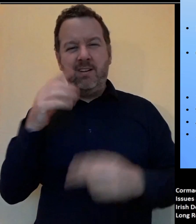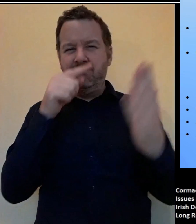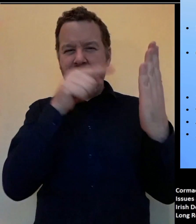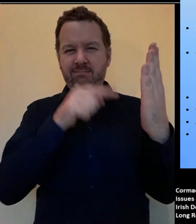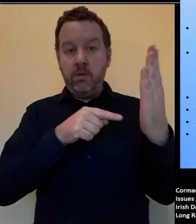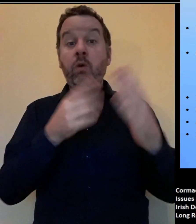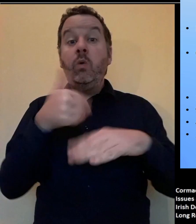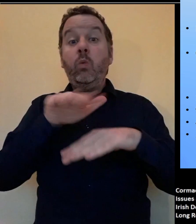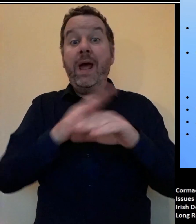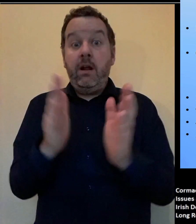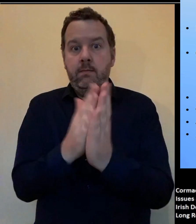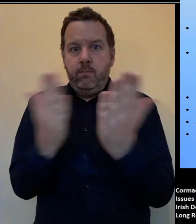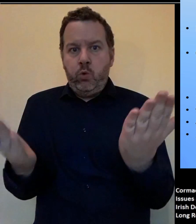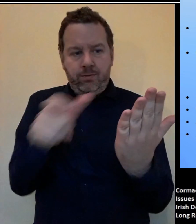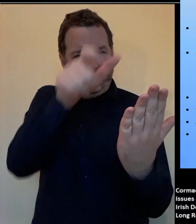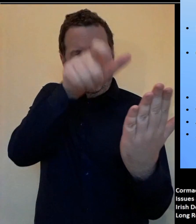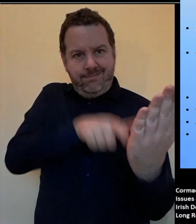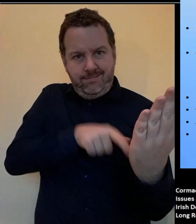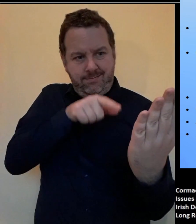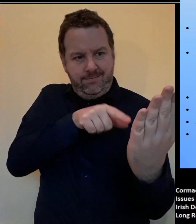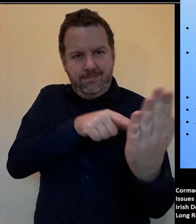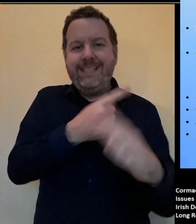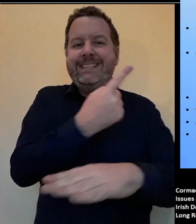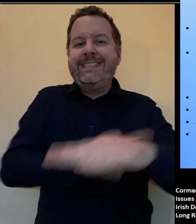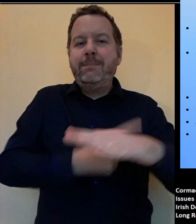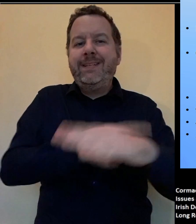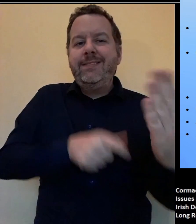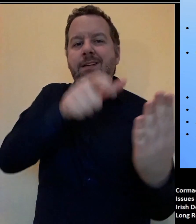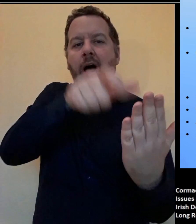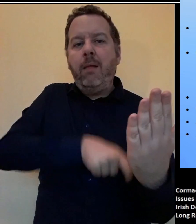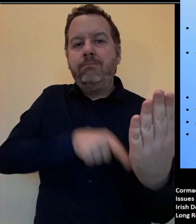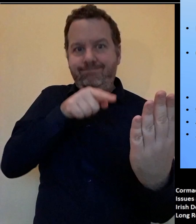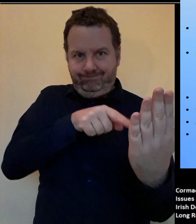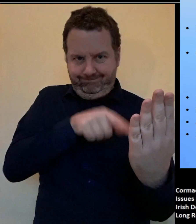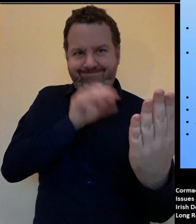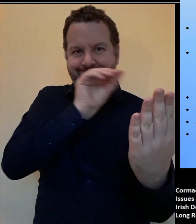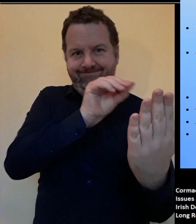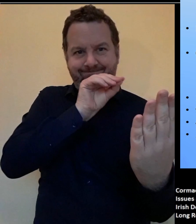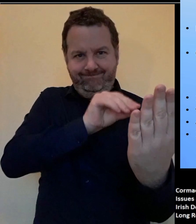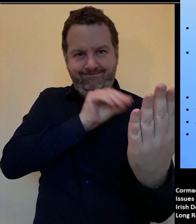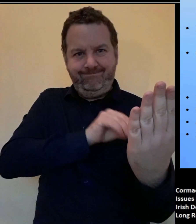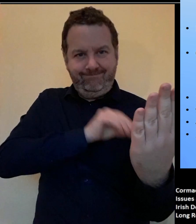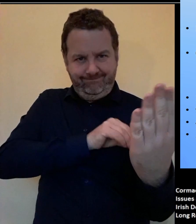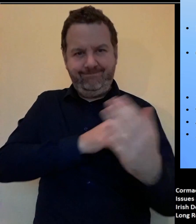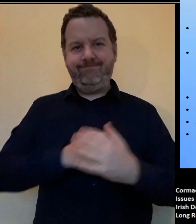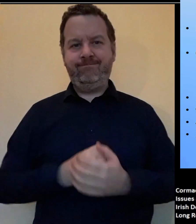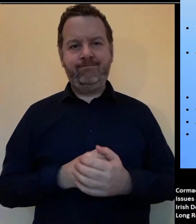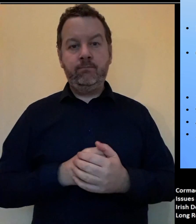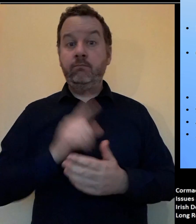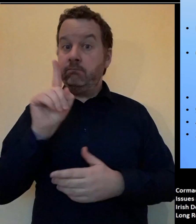they mentioned this in the 'disabilities' column of the register books.